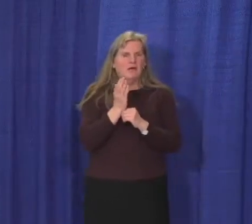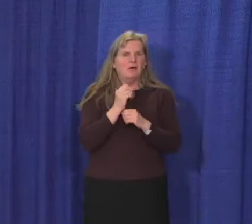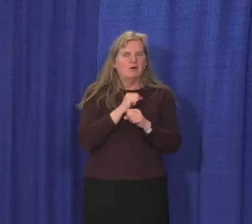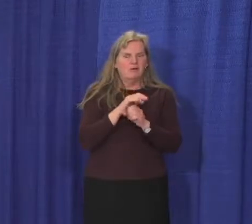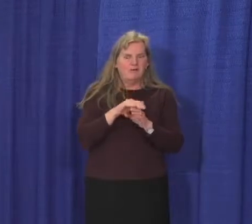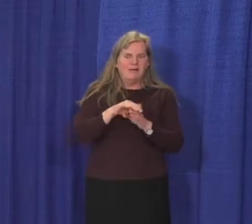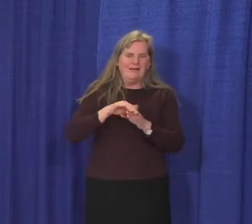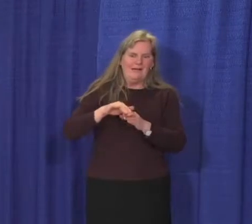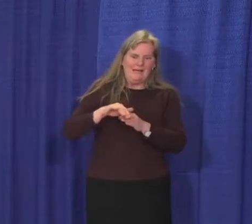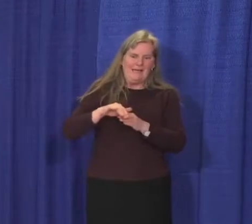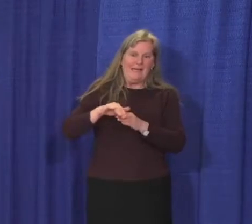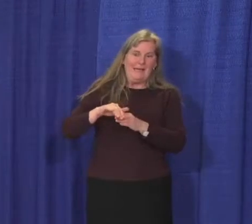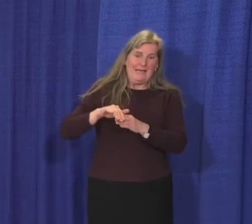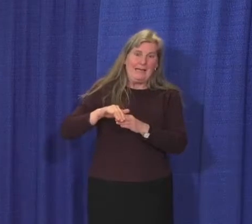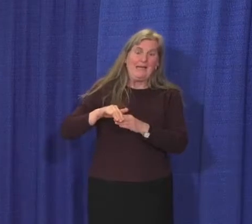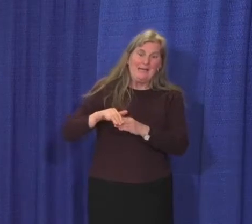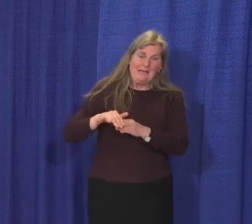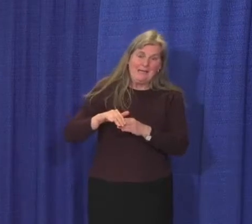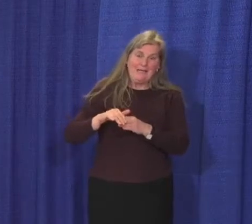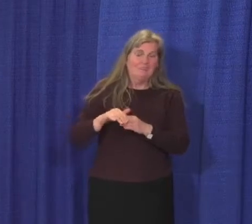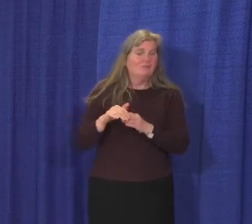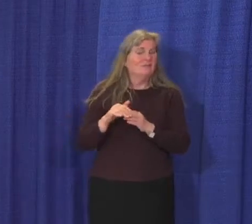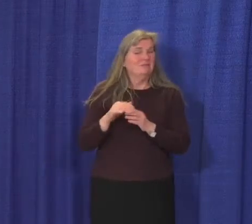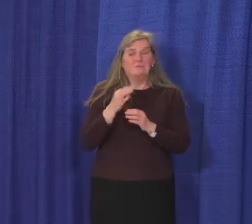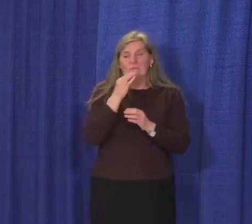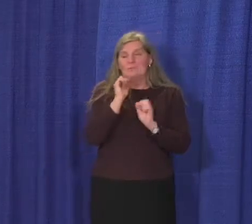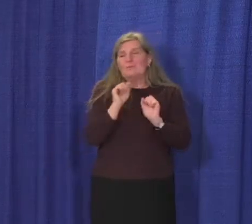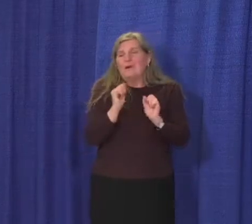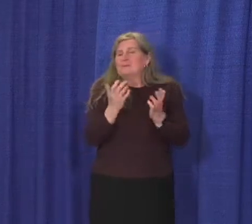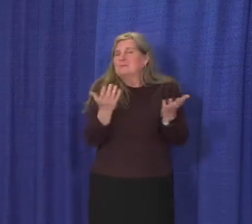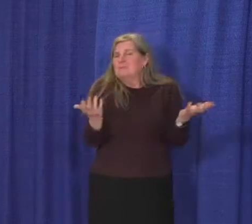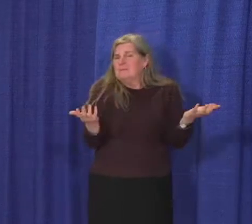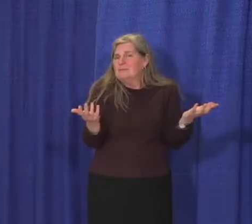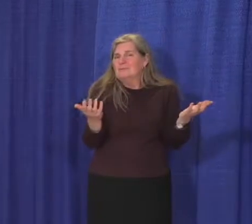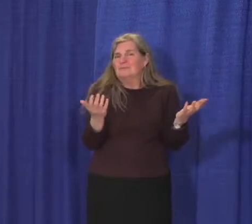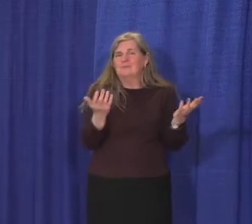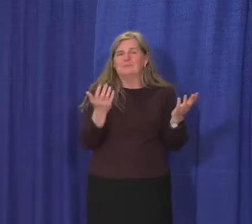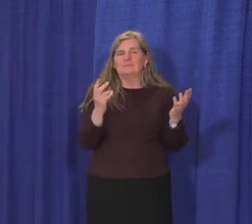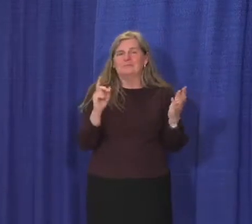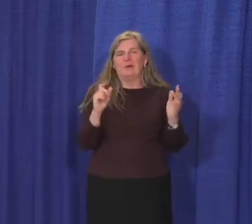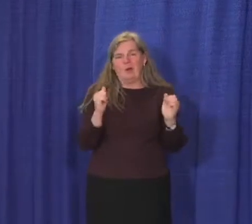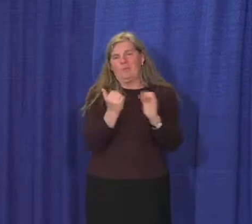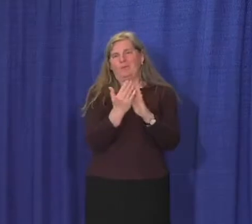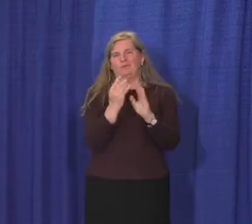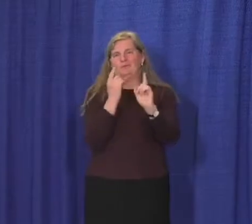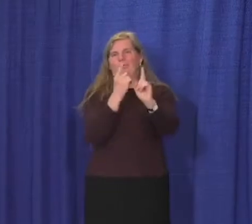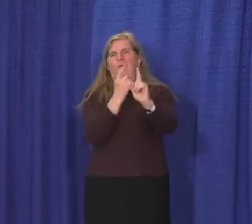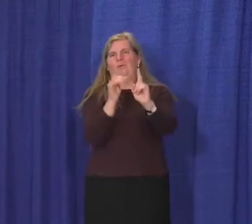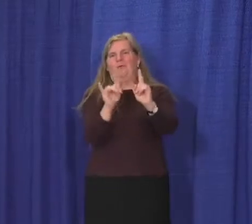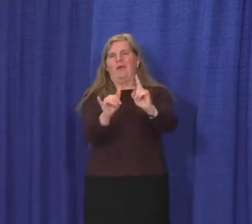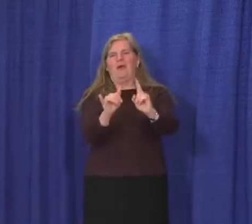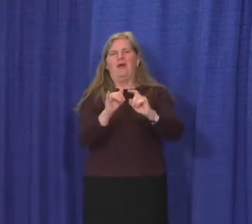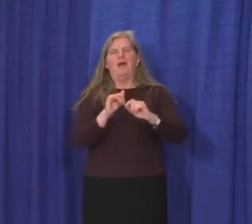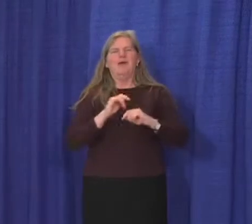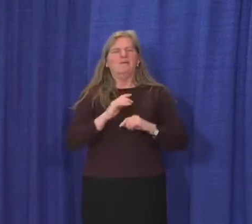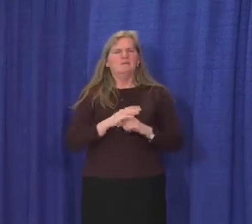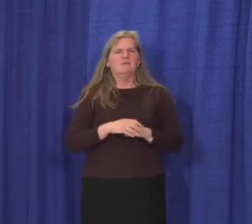virus in the most efficient amount of time which has always been our approach.